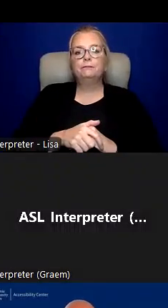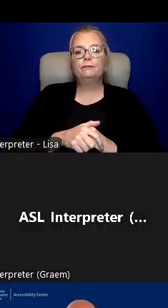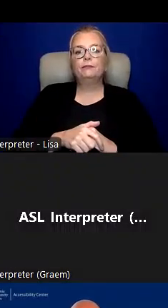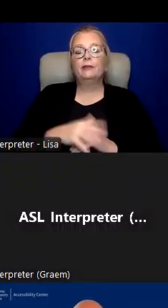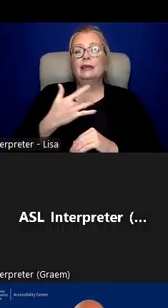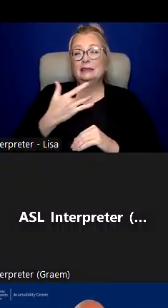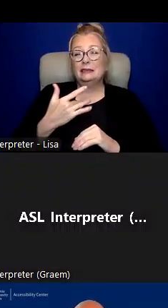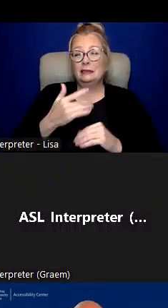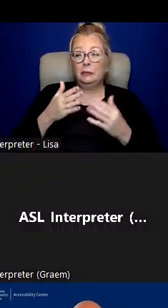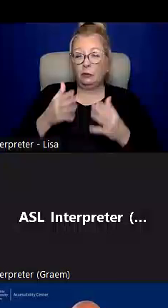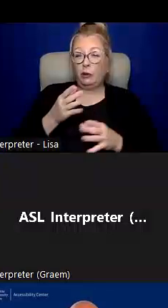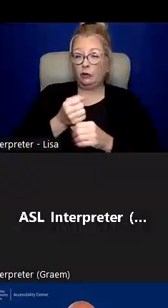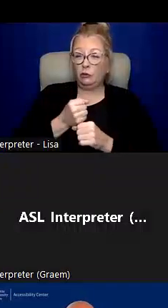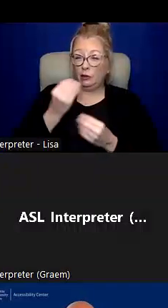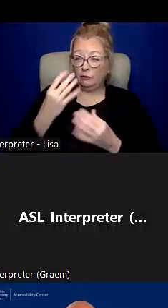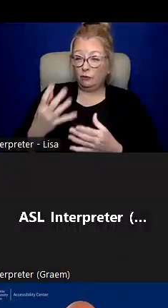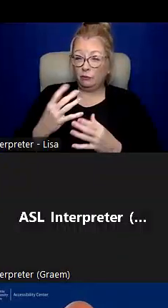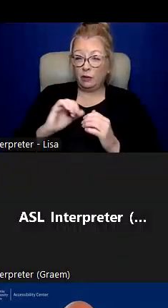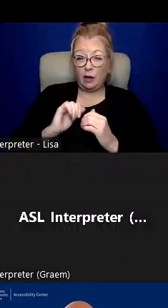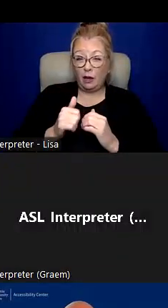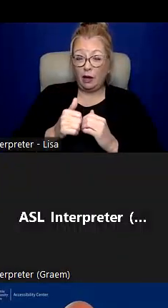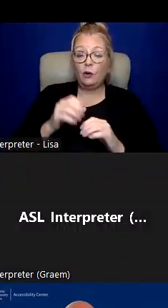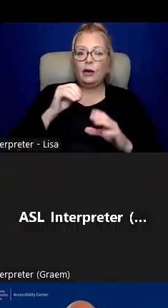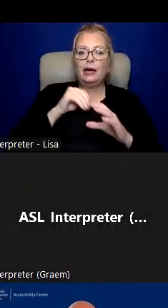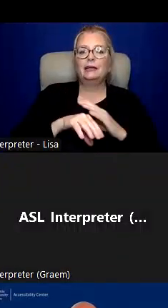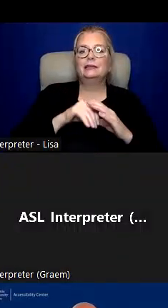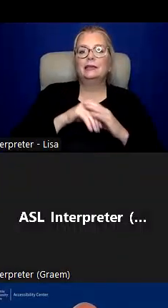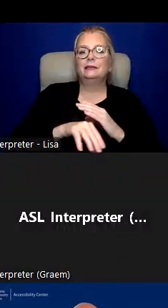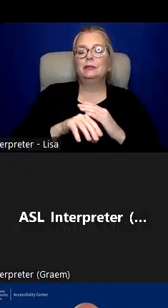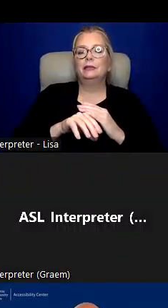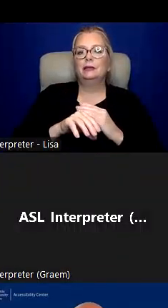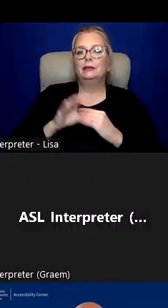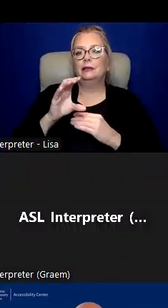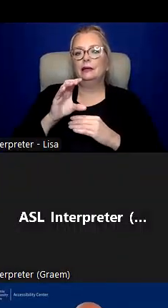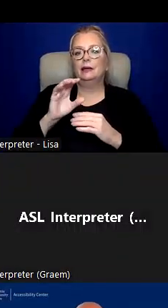is through what's known as an accessibility conformance report, or some people still know it